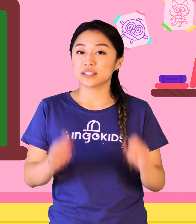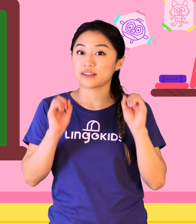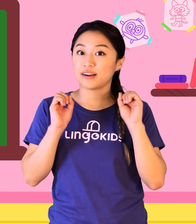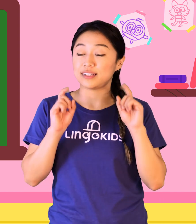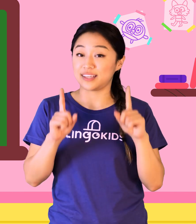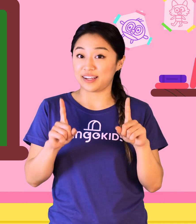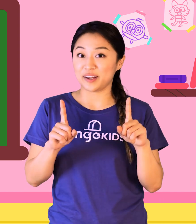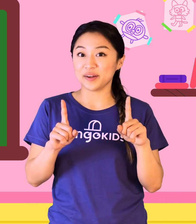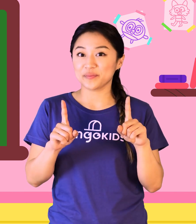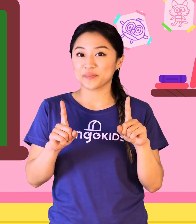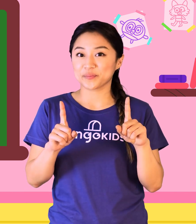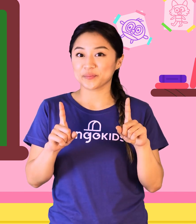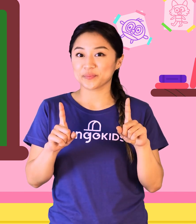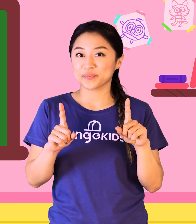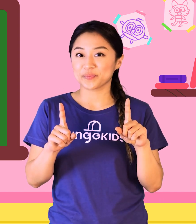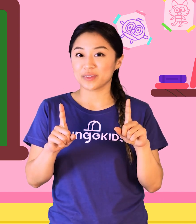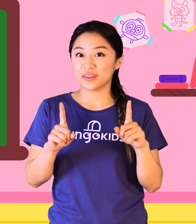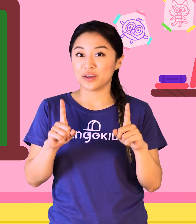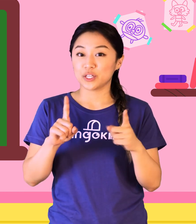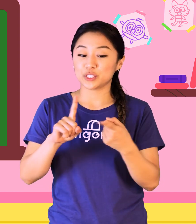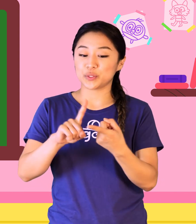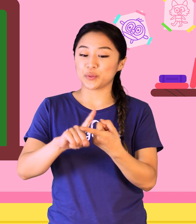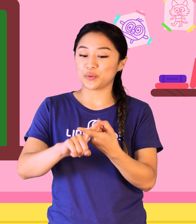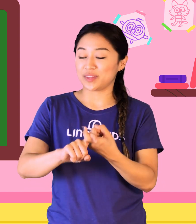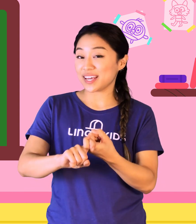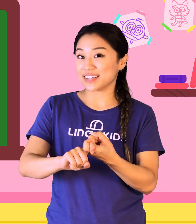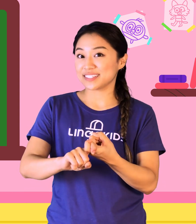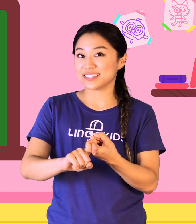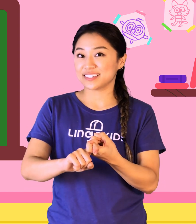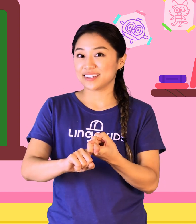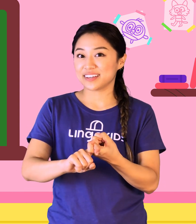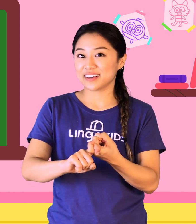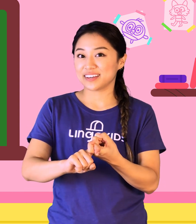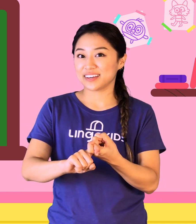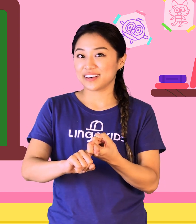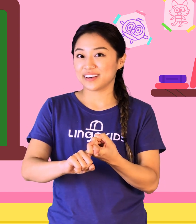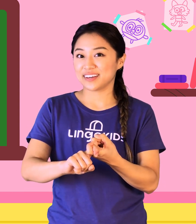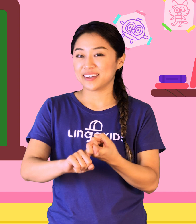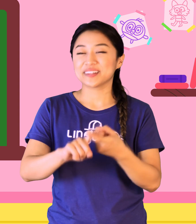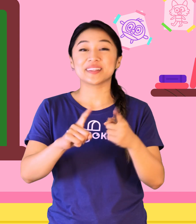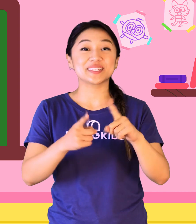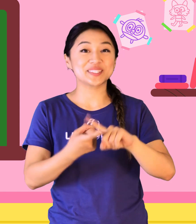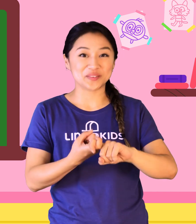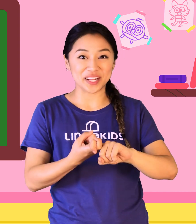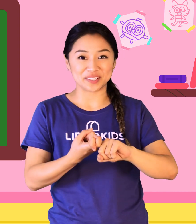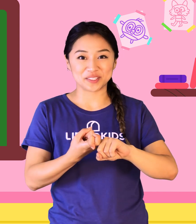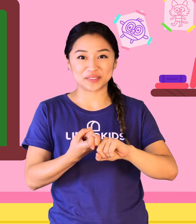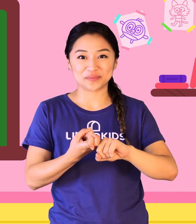Start here, do this, then switch.